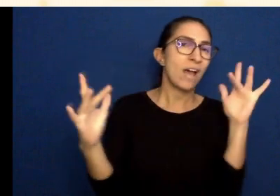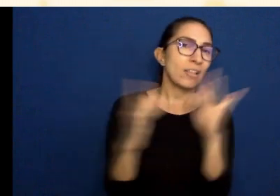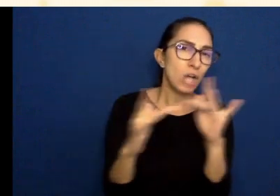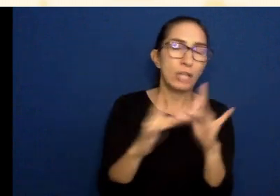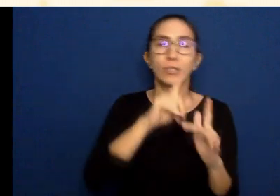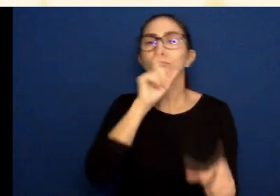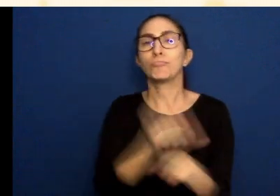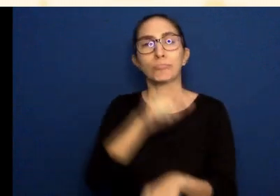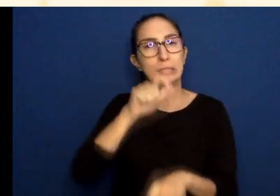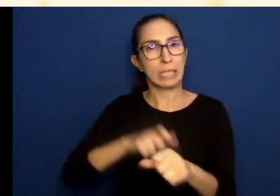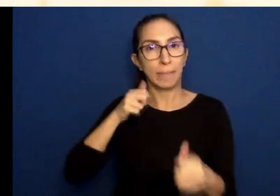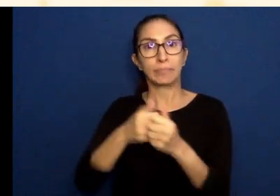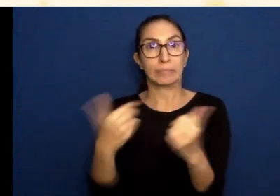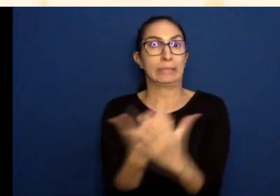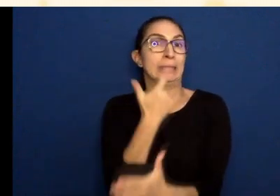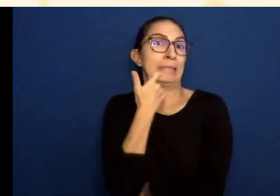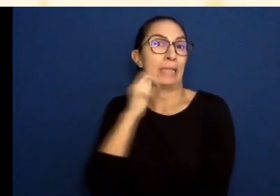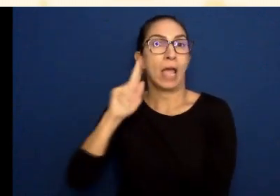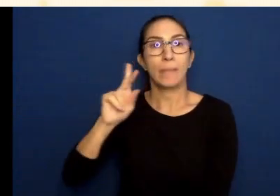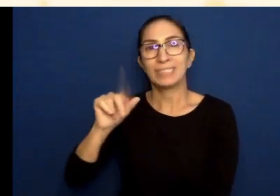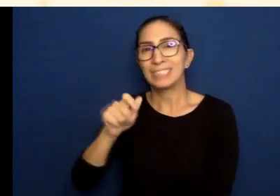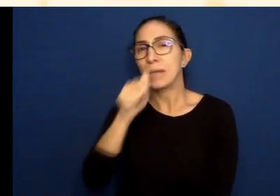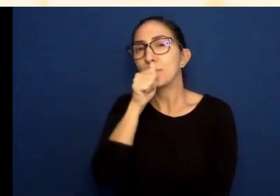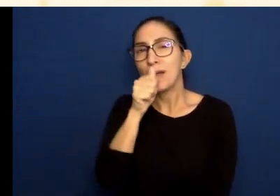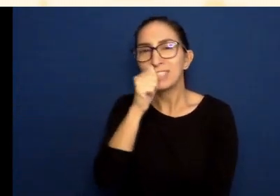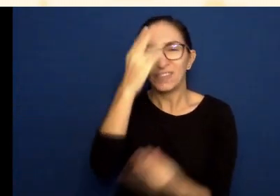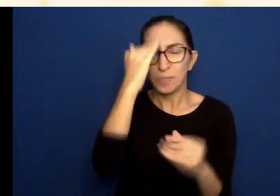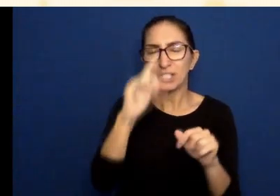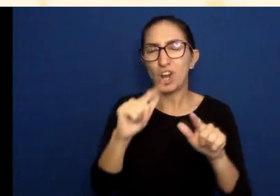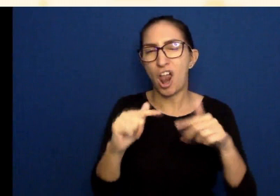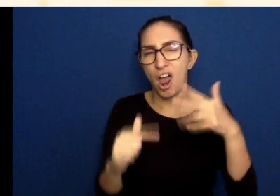landing screens, emergency sections, login flows, settings, accounts,